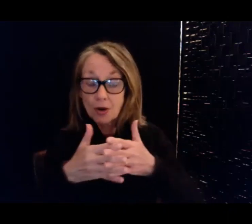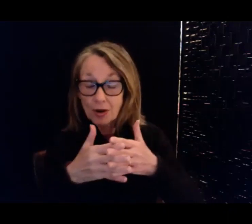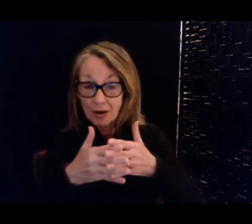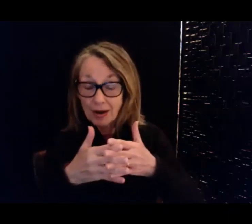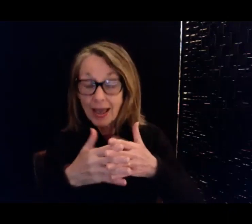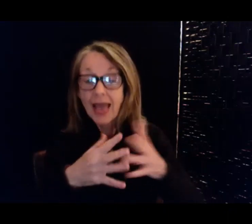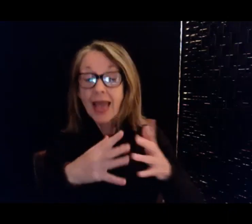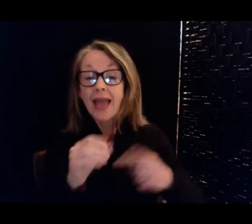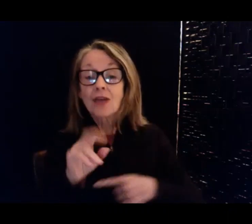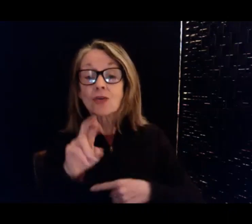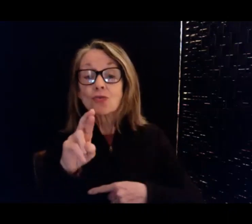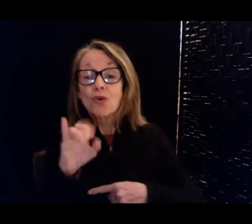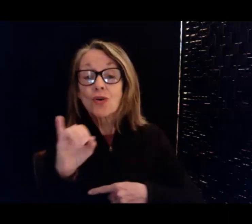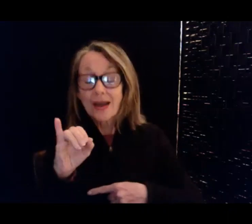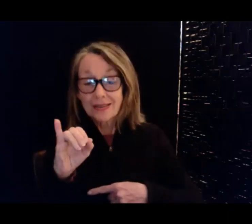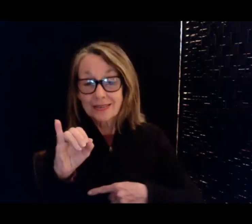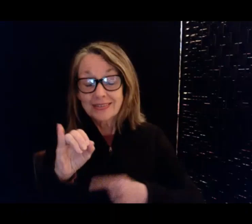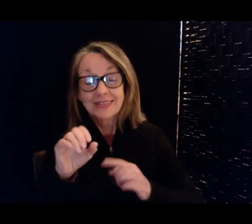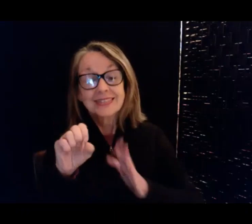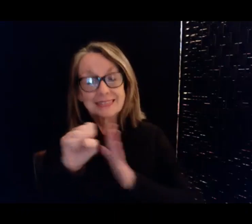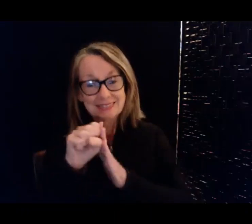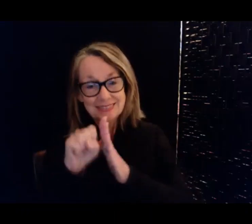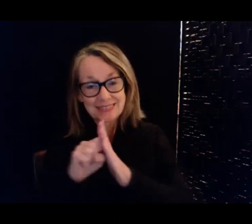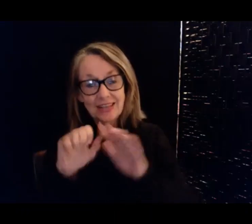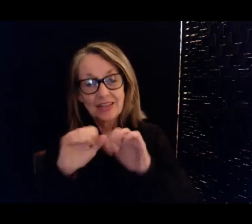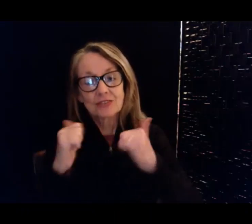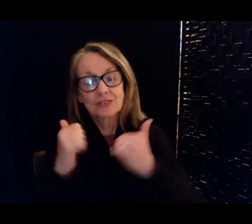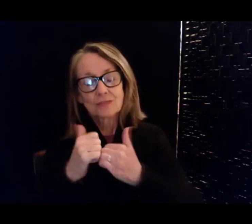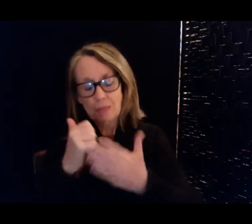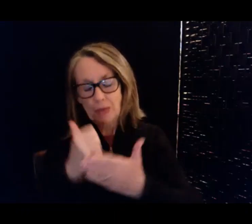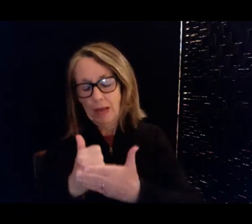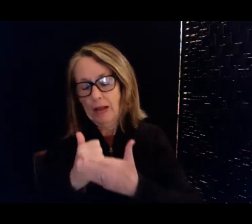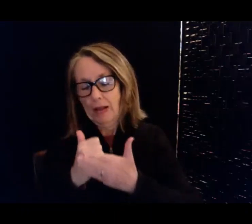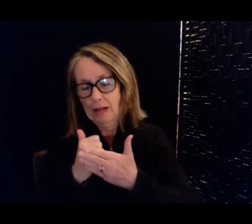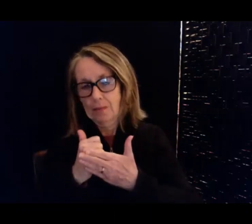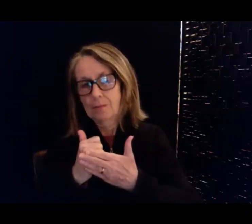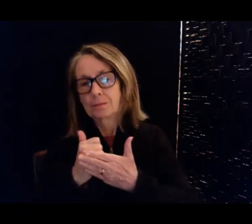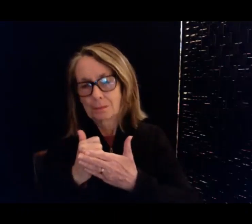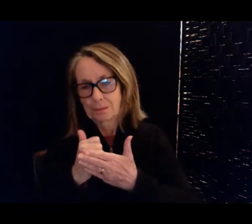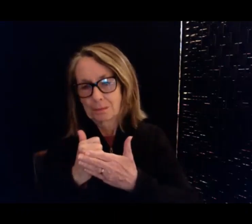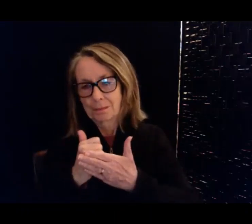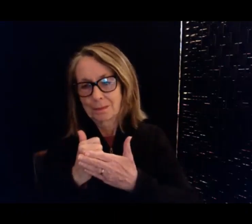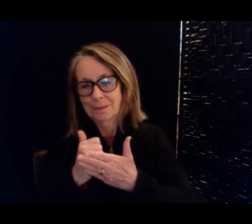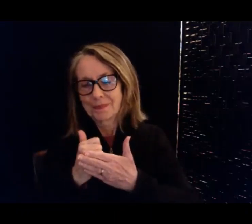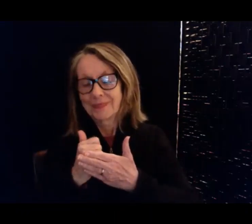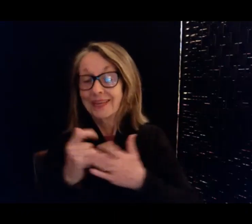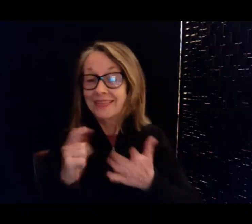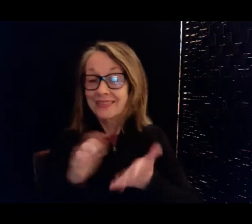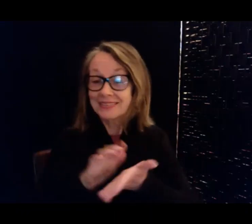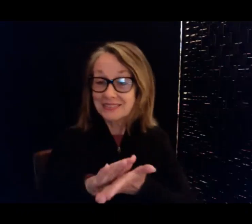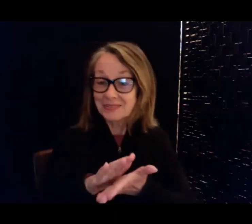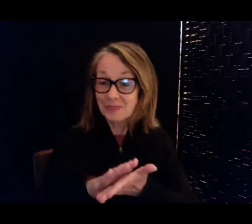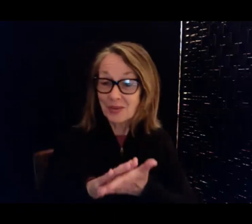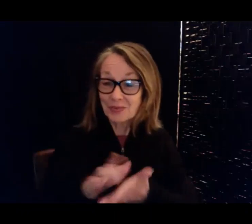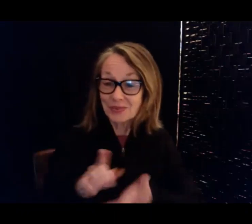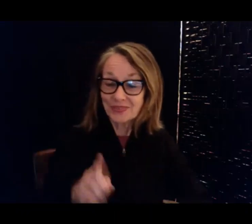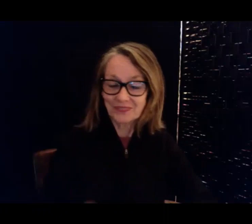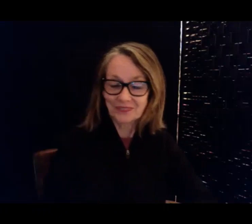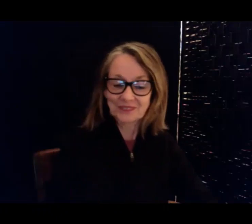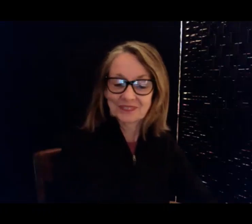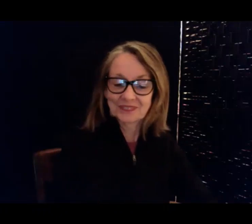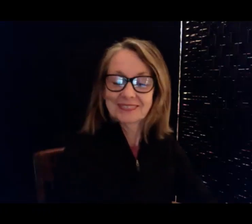has been particularly helpful I have a paper here with the logo this is what